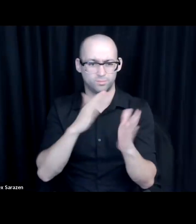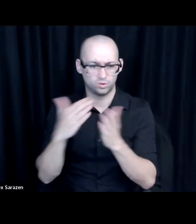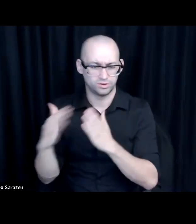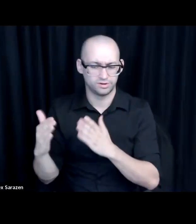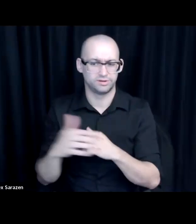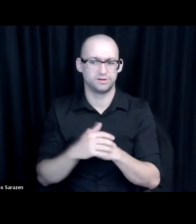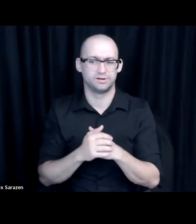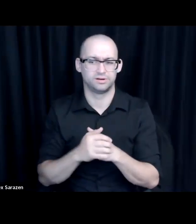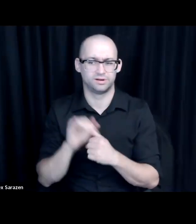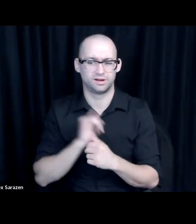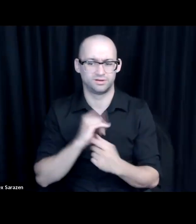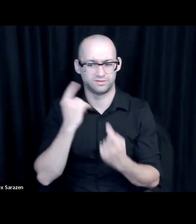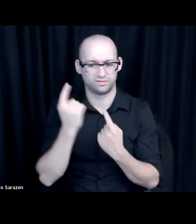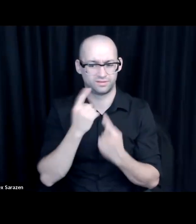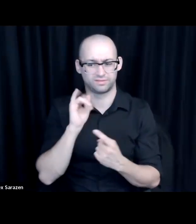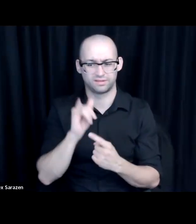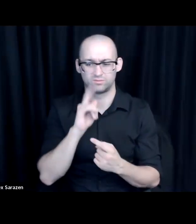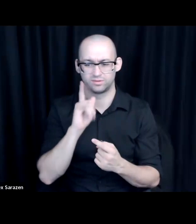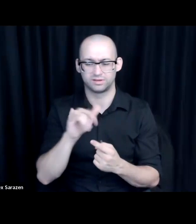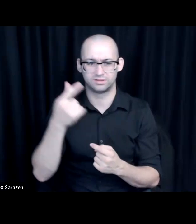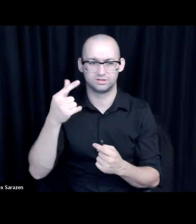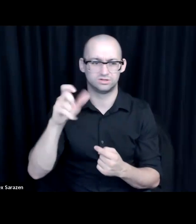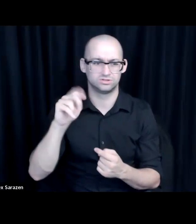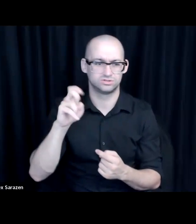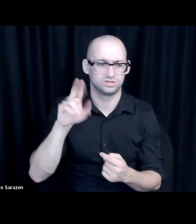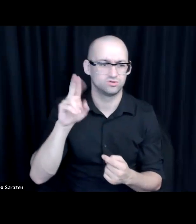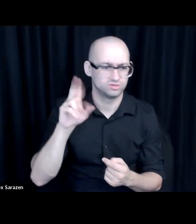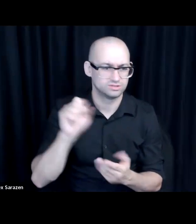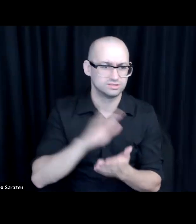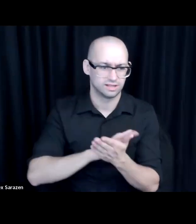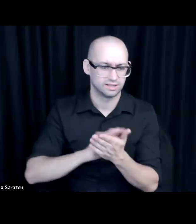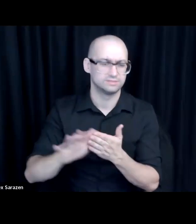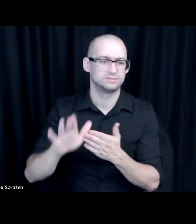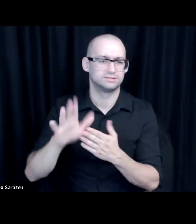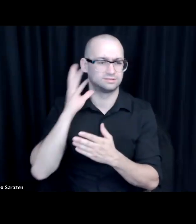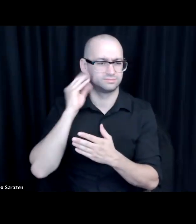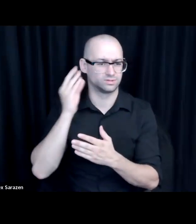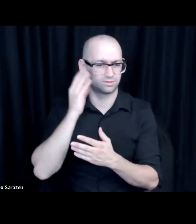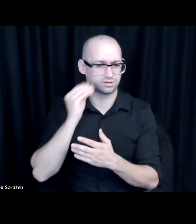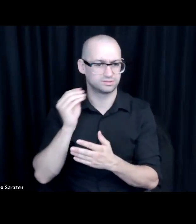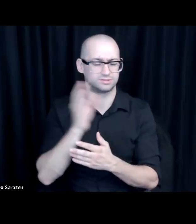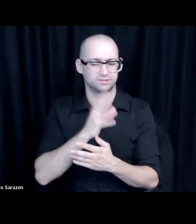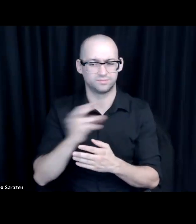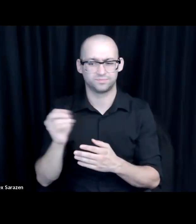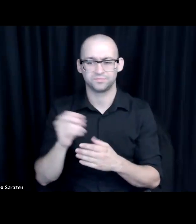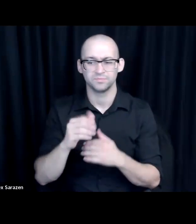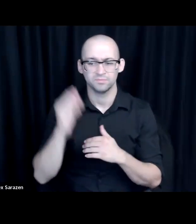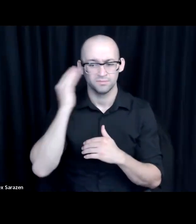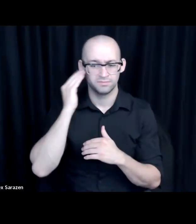I think the generosity of knowledge and experience that California Tribes have shared with us to help